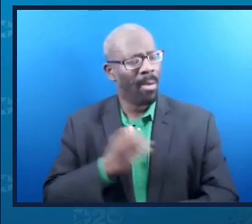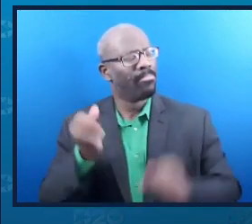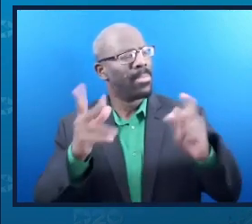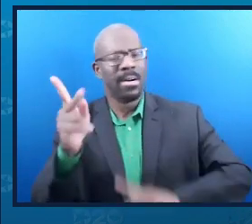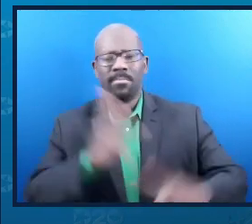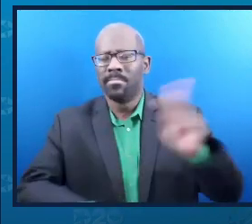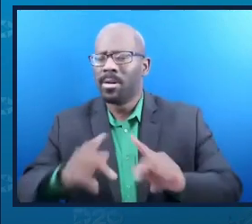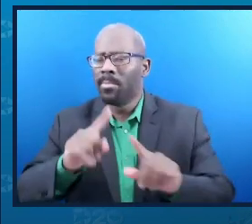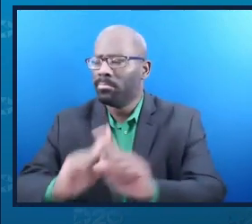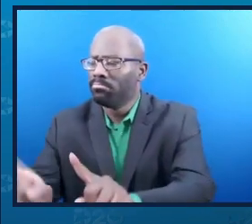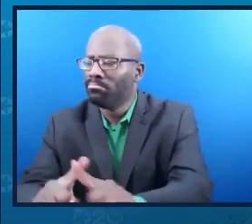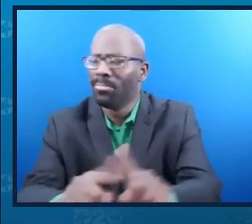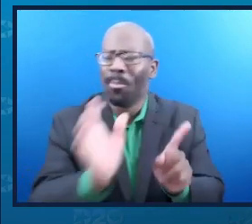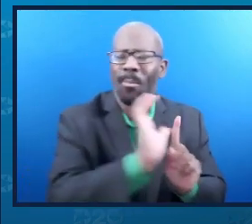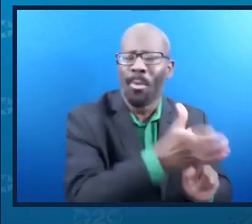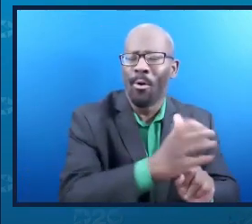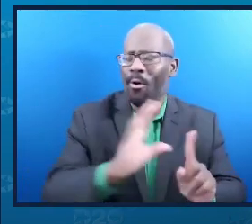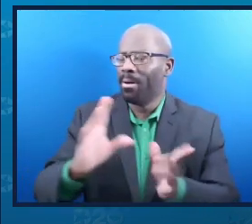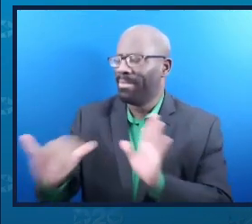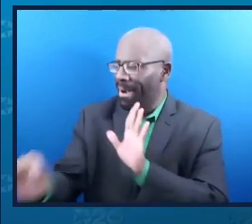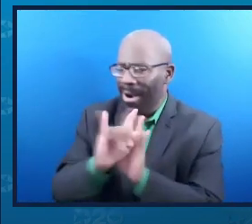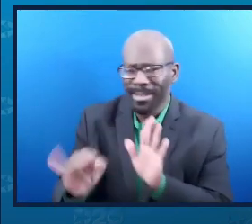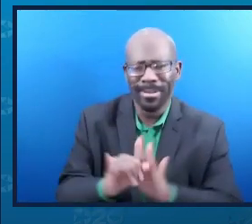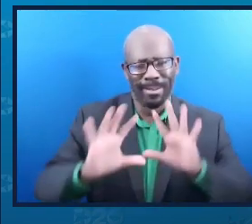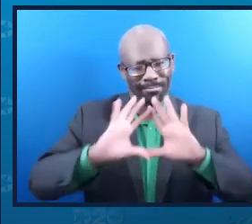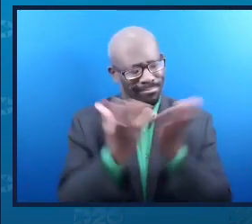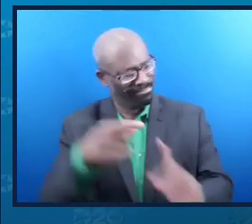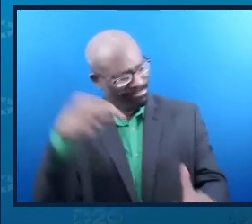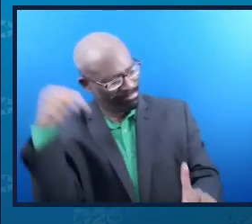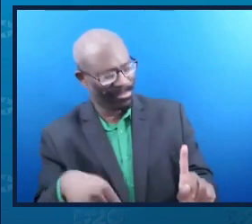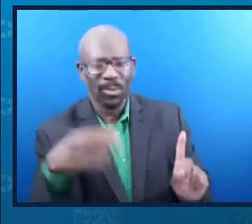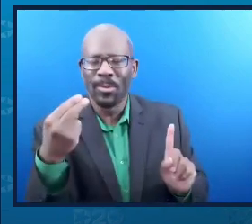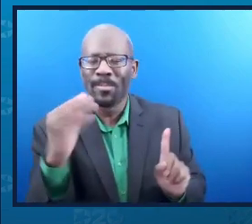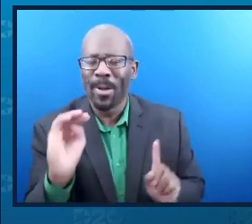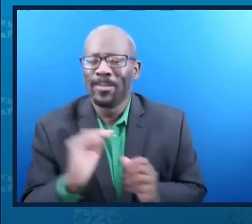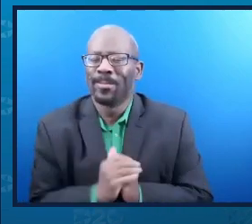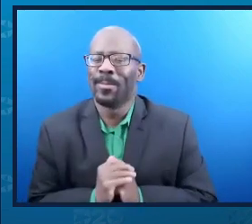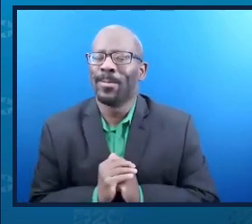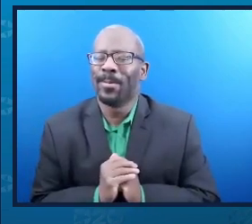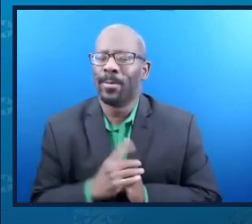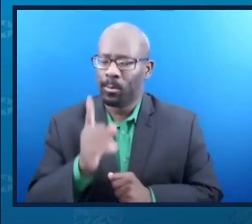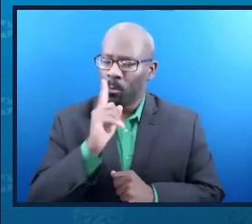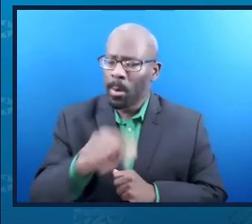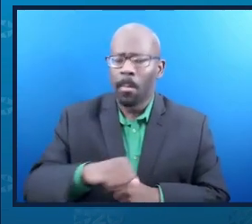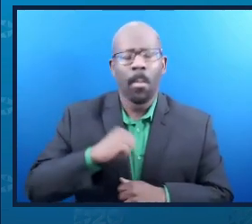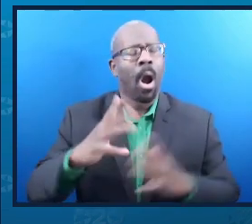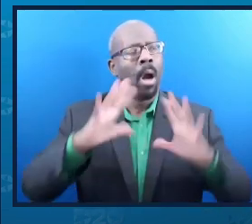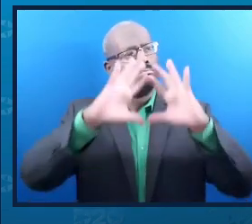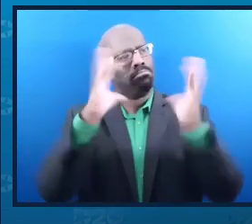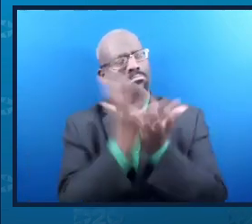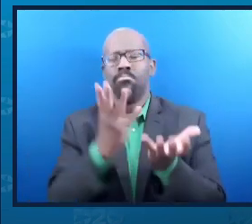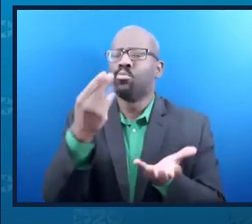STEPPED UP AND SACRIFICED IN SO MANY INCREDIBLE WAYS THESE LAST FEW MONTHS. I'M PROUD OF HOW WE EMBRACE OUR MULTICULTURAL IDENTITY AS OUR